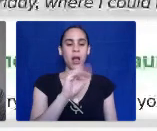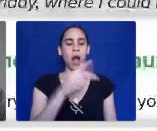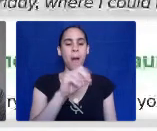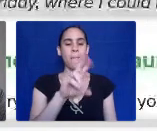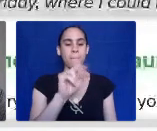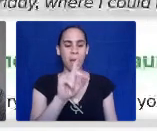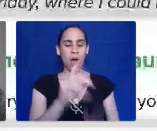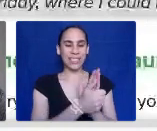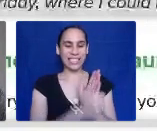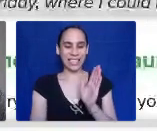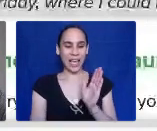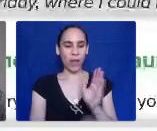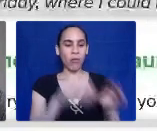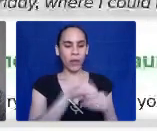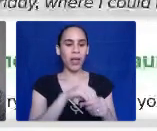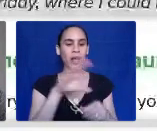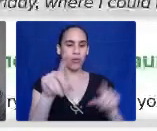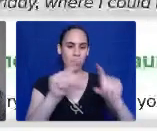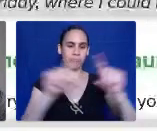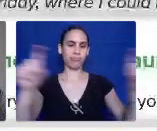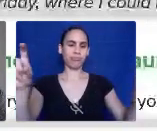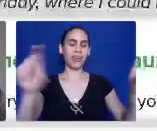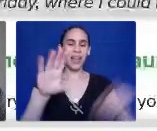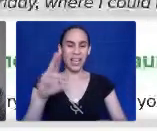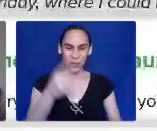a product manager developer and designer that's too much right it slices the dice to julianne's